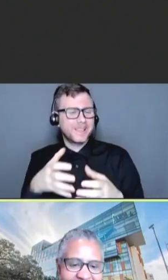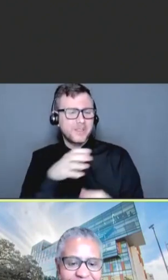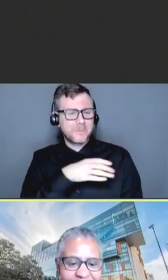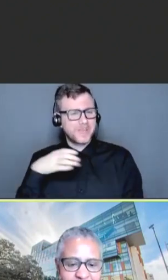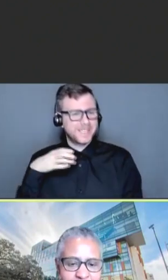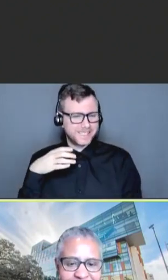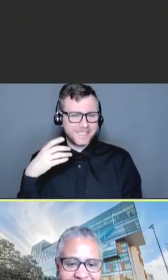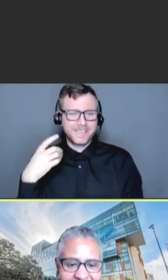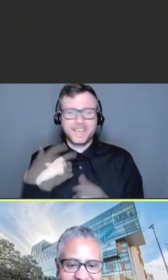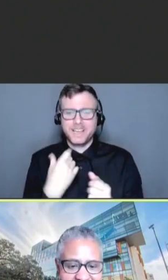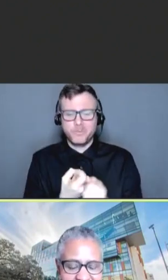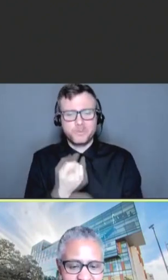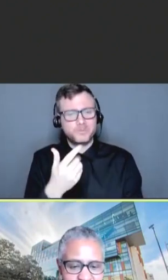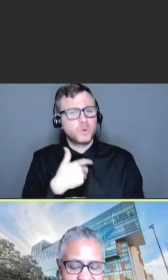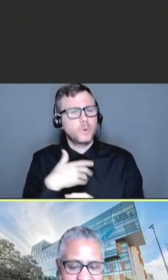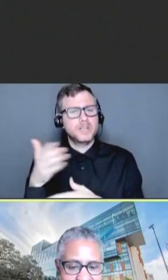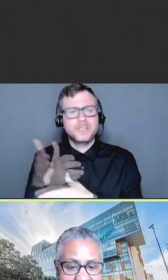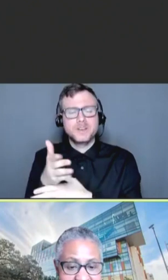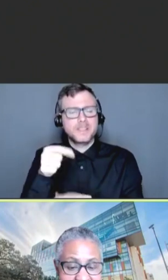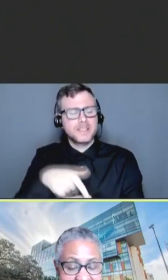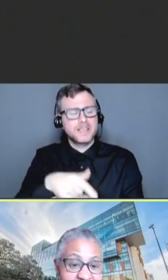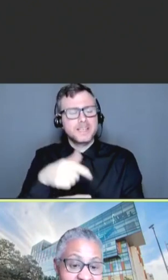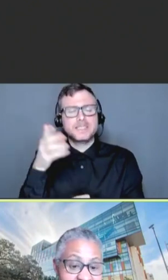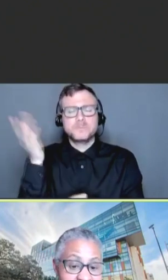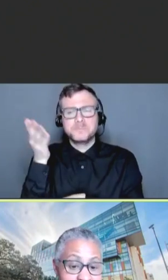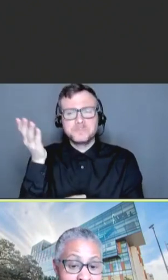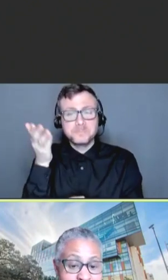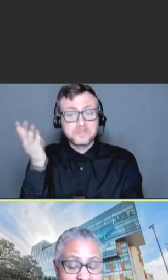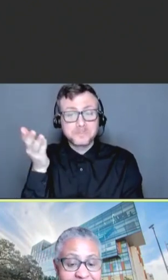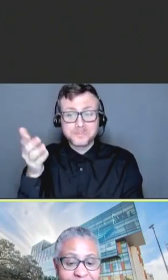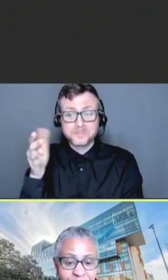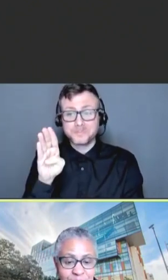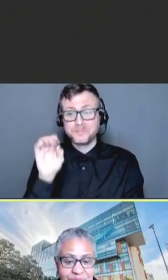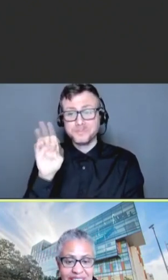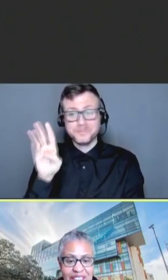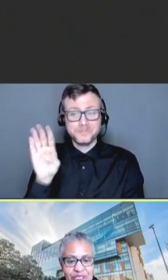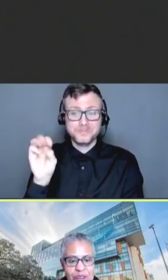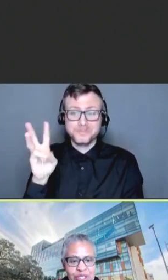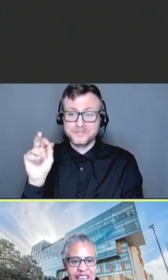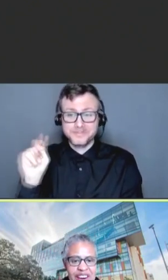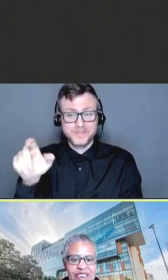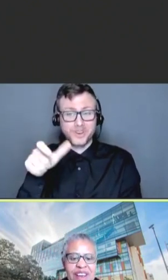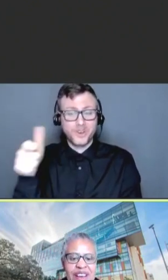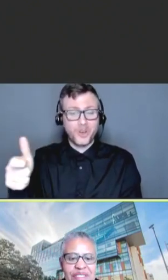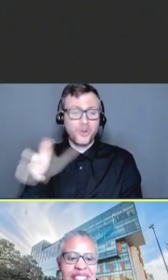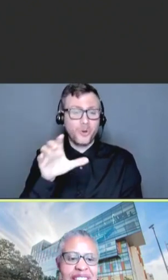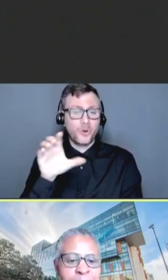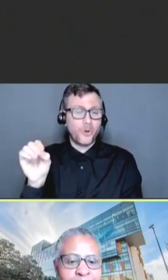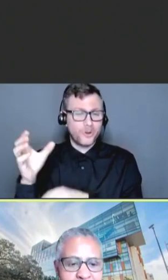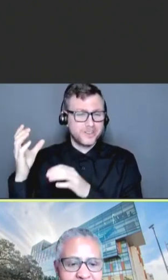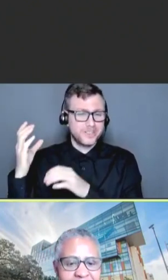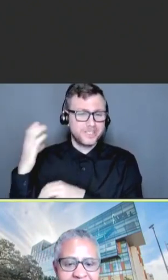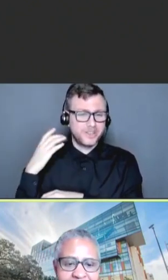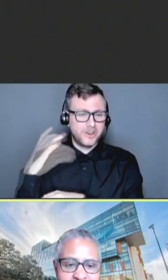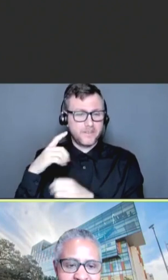and to share this presentation with Bob Swanson, who's the other co-chair of this subcommittee on